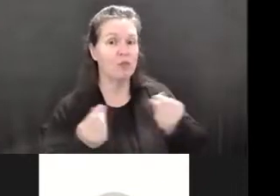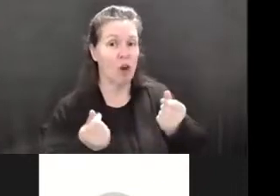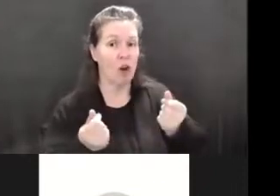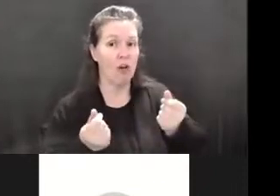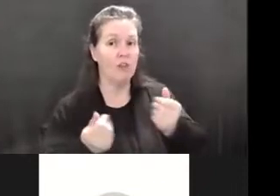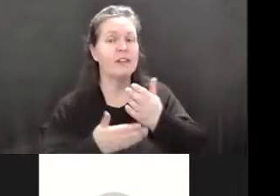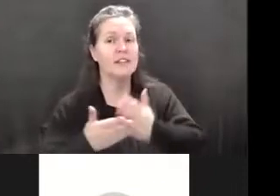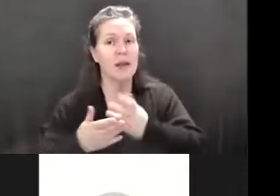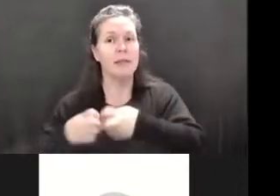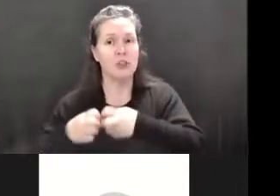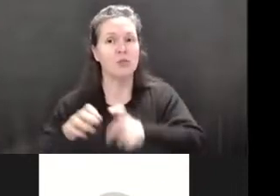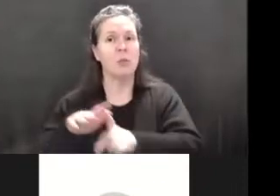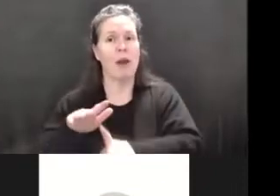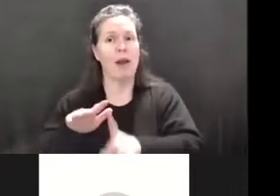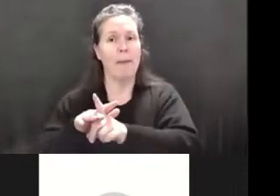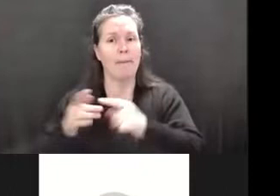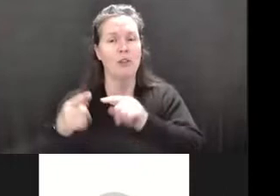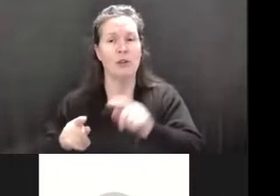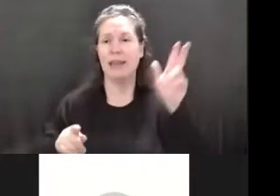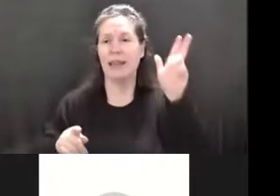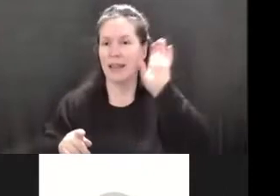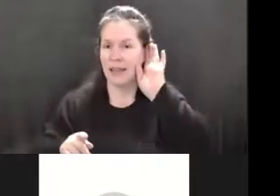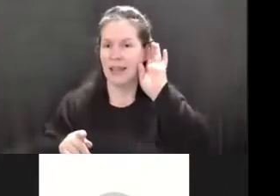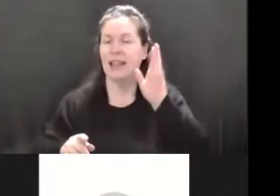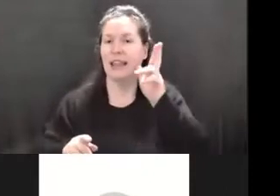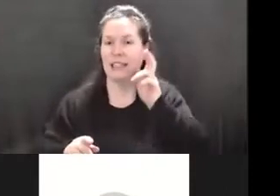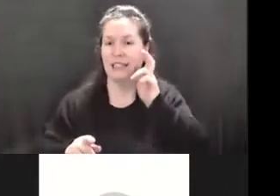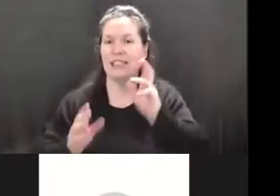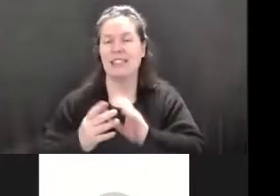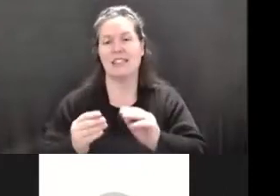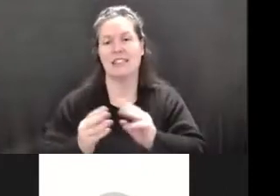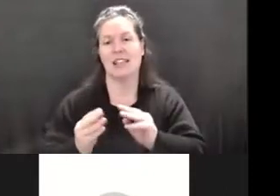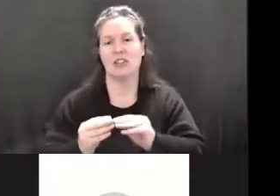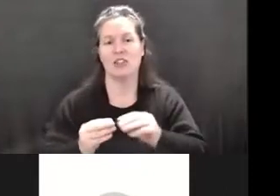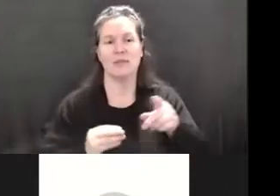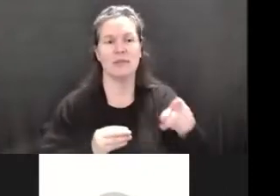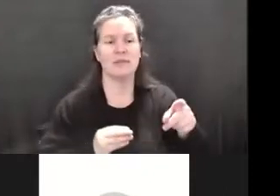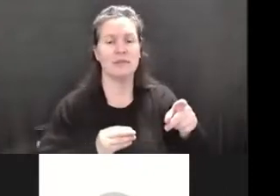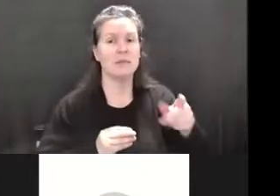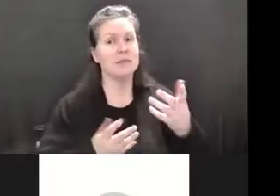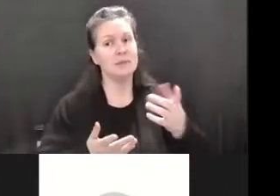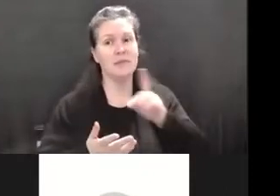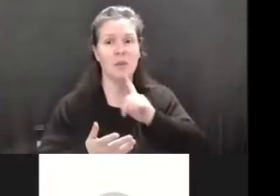that was brought up at the listening session. Now, this is just the stab at the dark and what I really would like to work on today